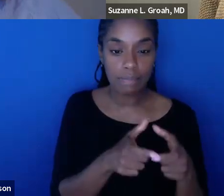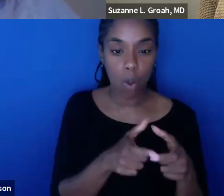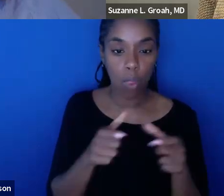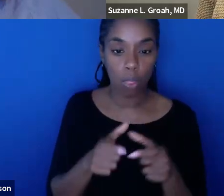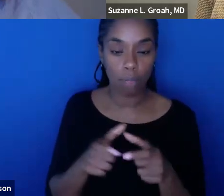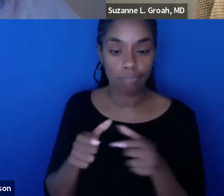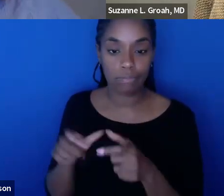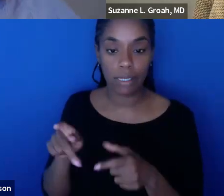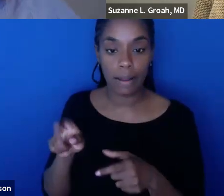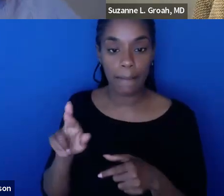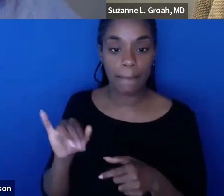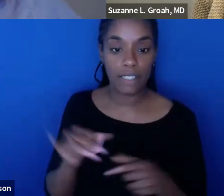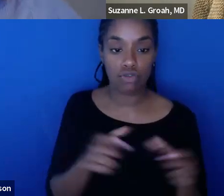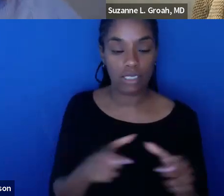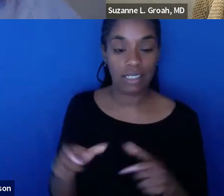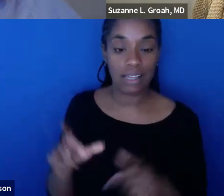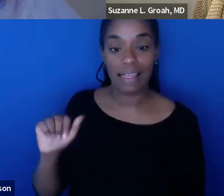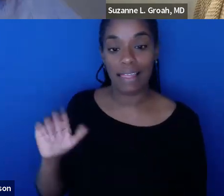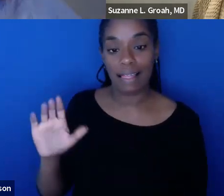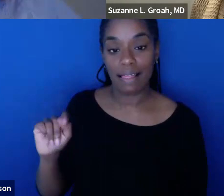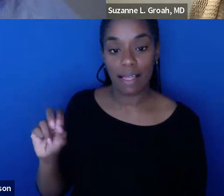And the Lactobacillus actually physically kills,